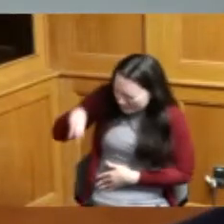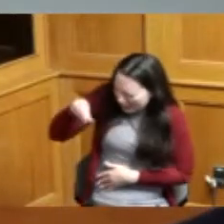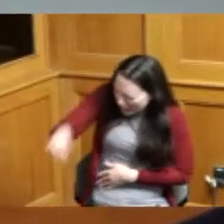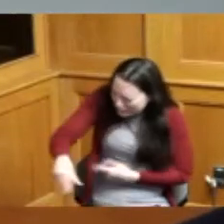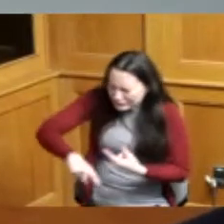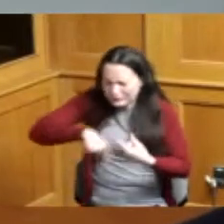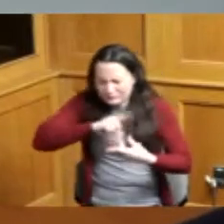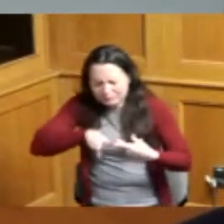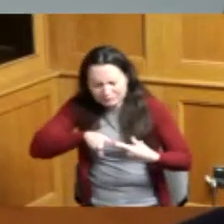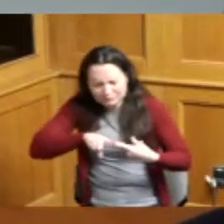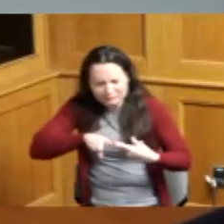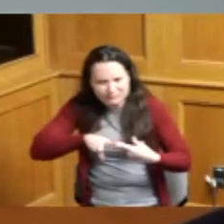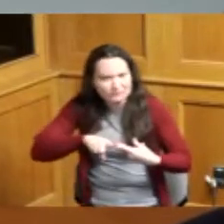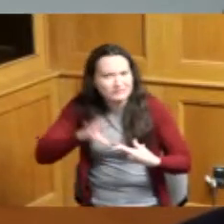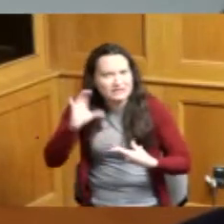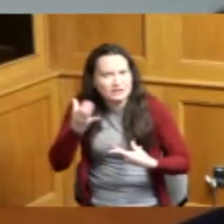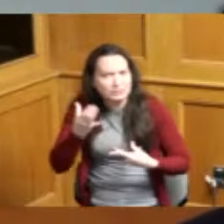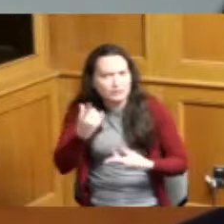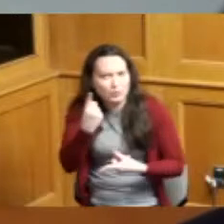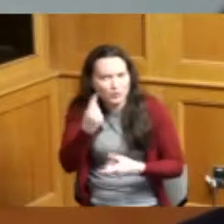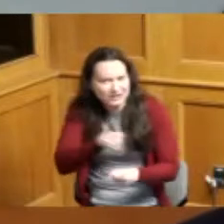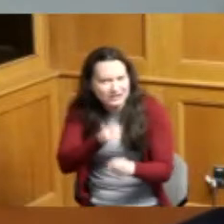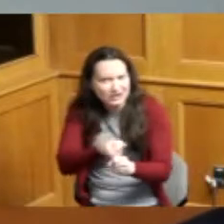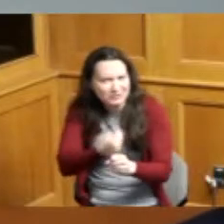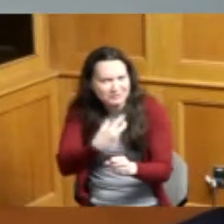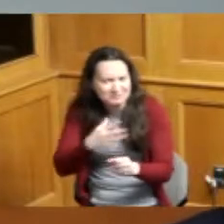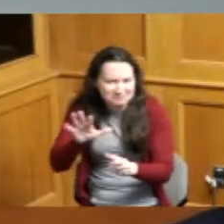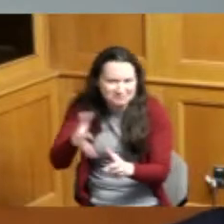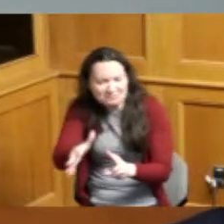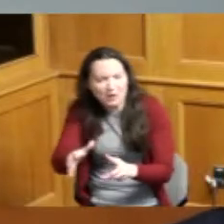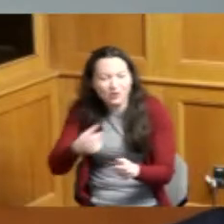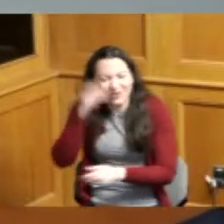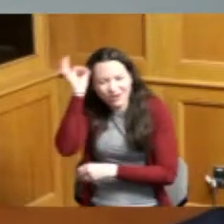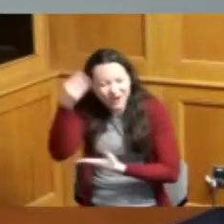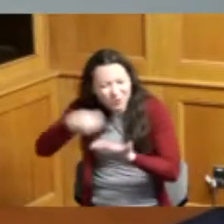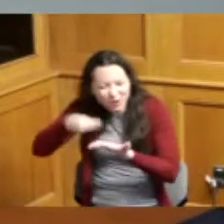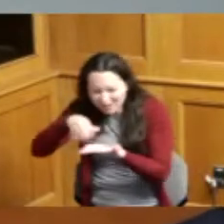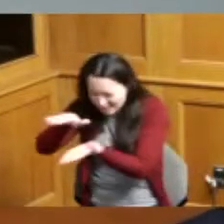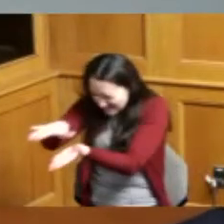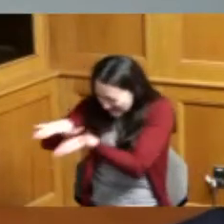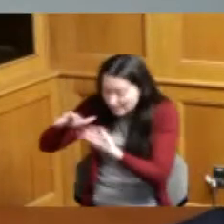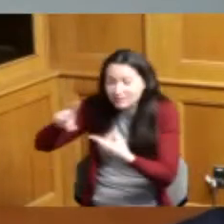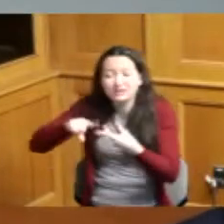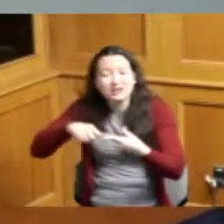um over the past uh year or so with uh with our federal dollars and with our general fund dollars